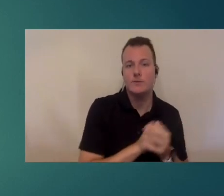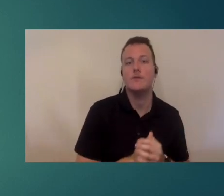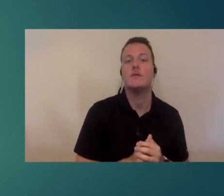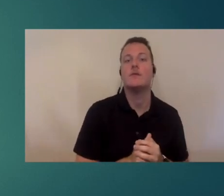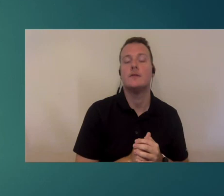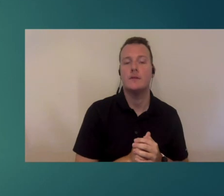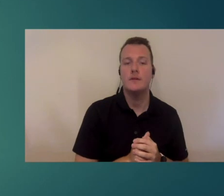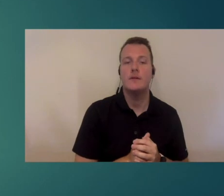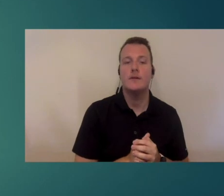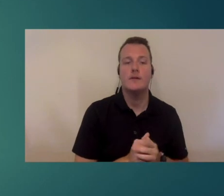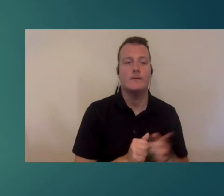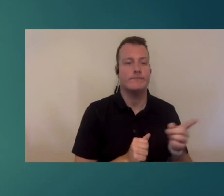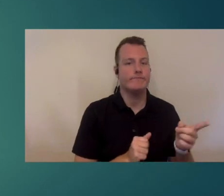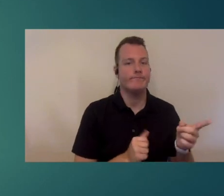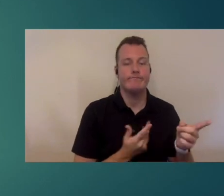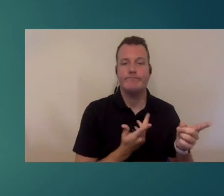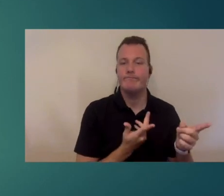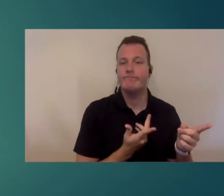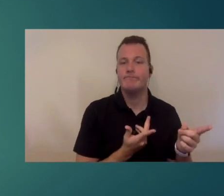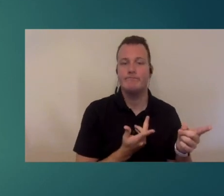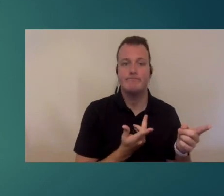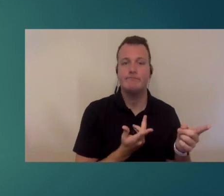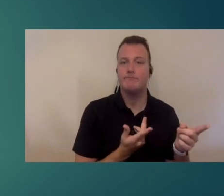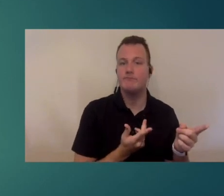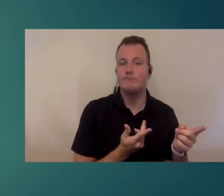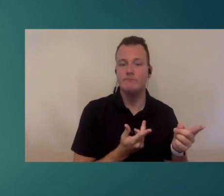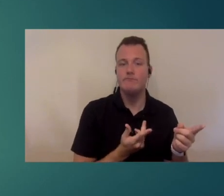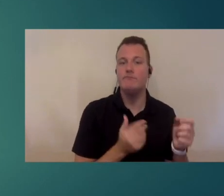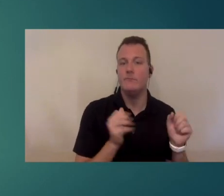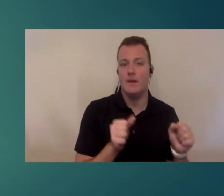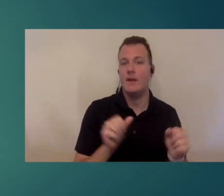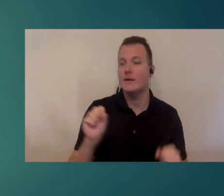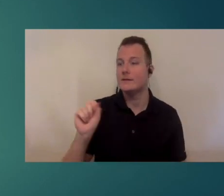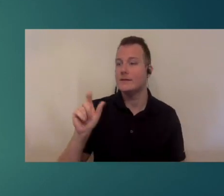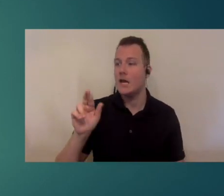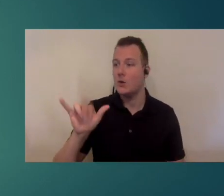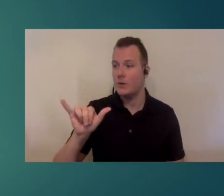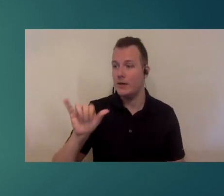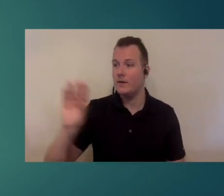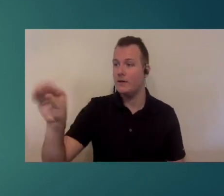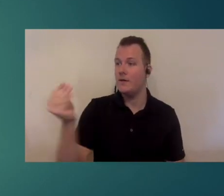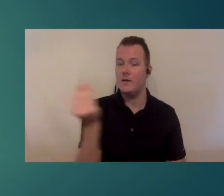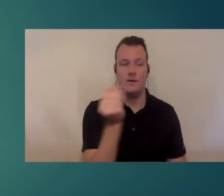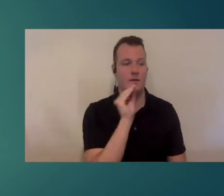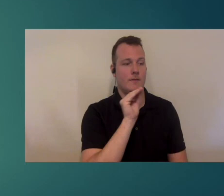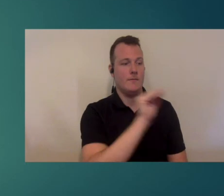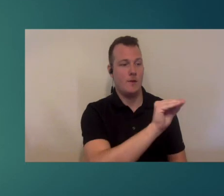are just simple places that you can put in your salary on one side, and then it